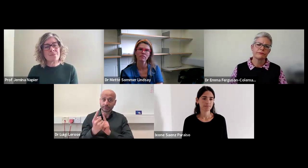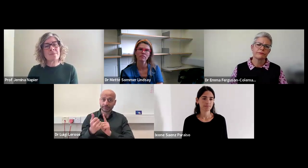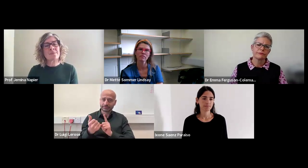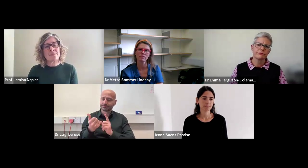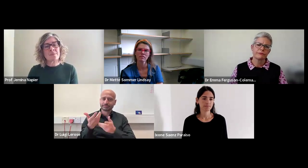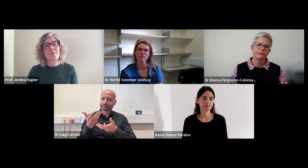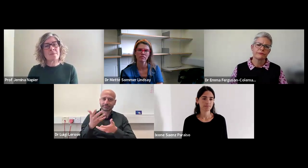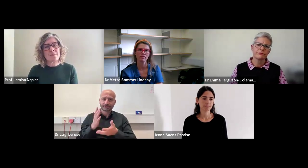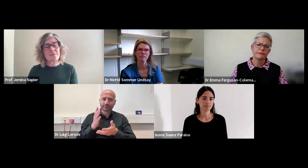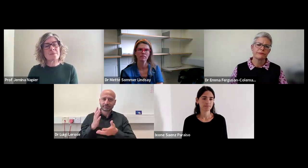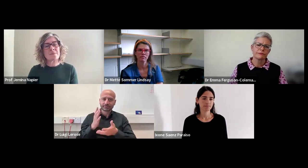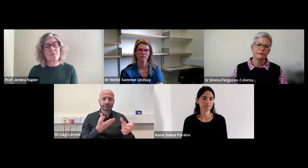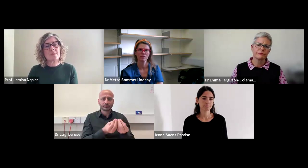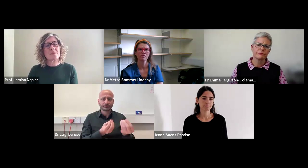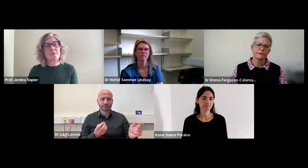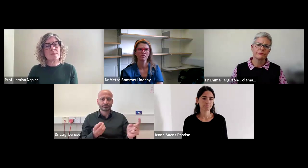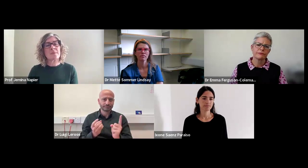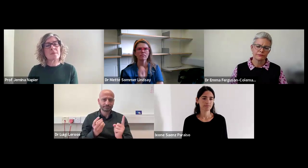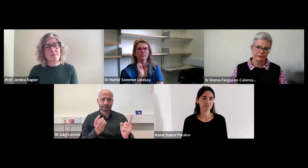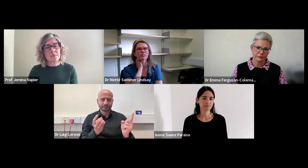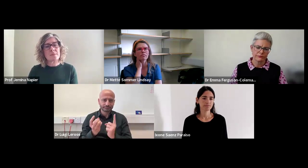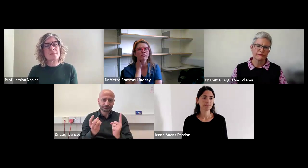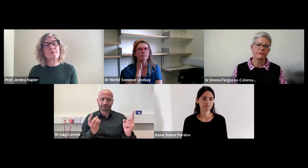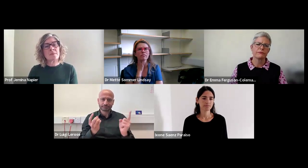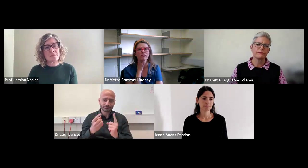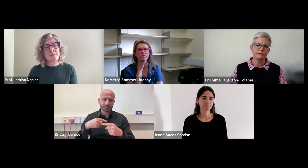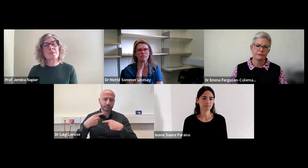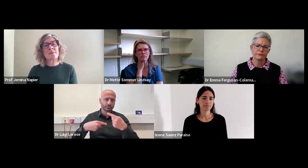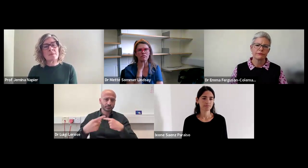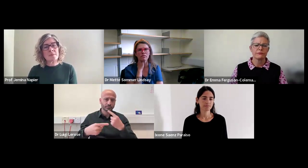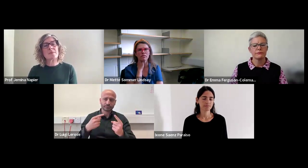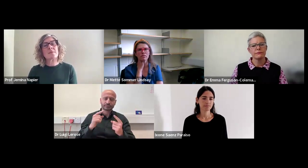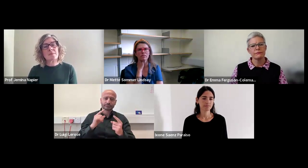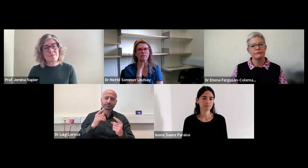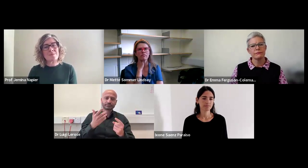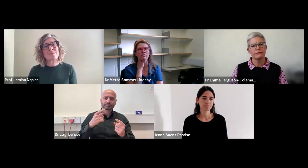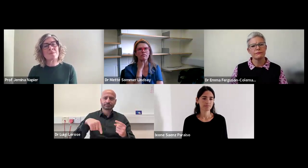And we've also talked about not being able to network or have informal conversations